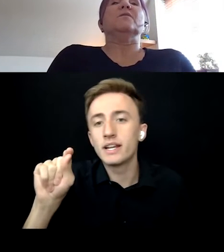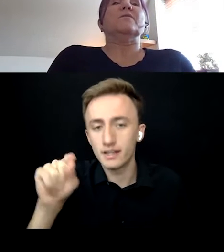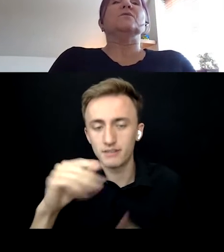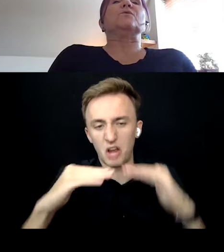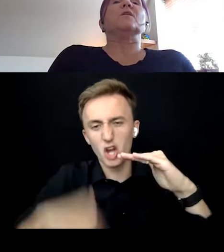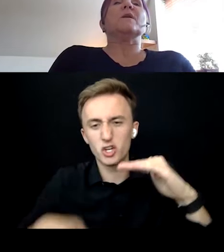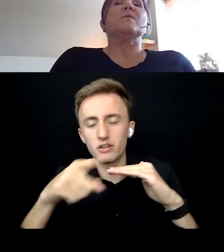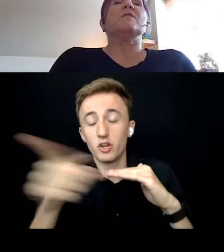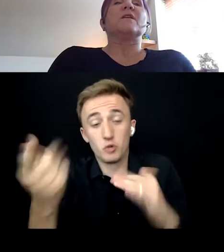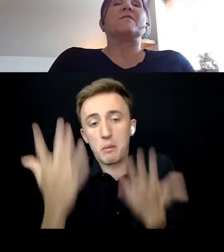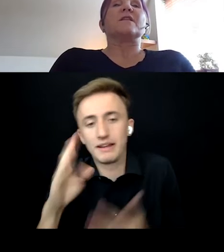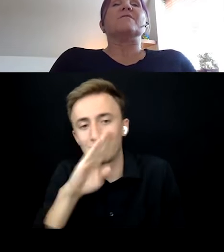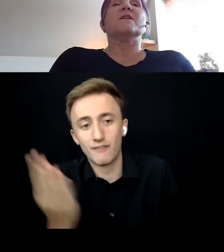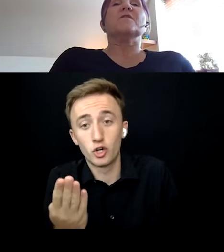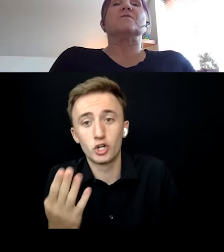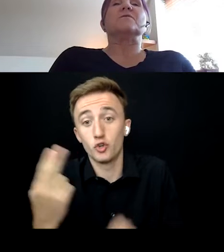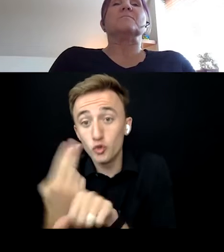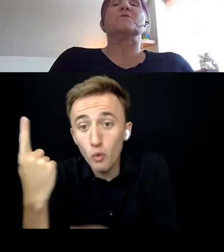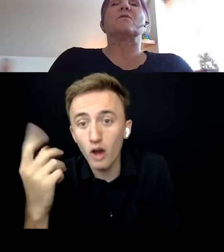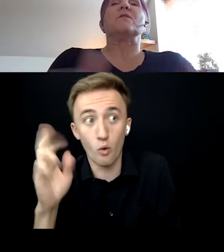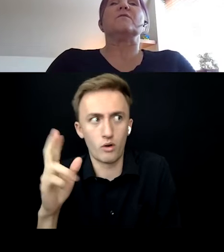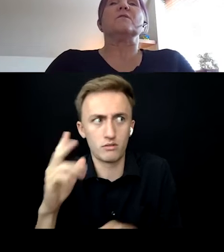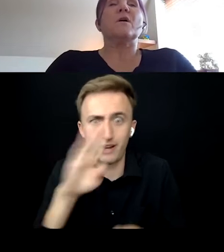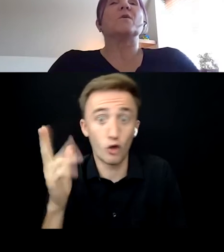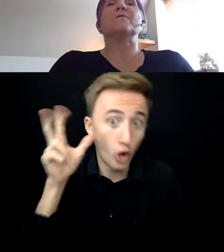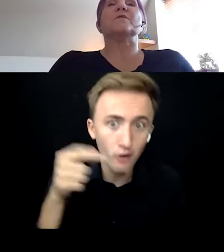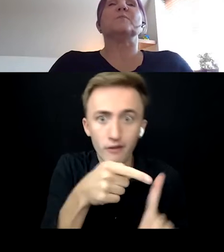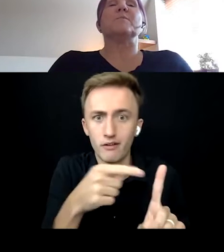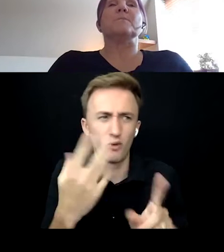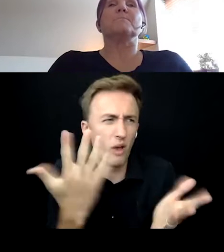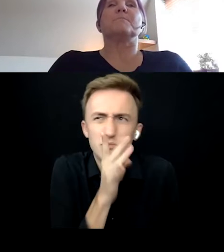you have never used one and maybe have never heard of them. So if you are one of those people,